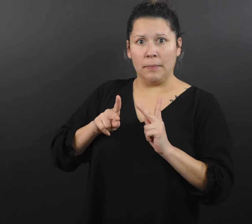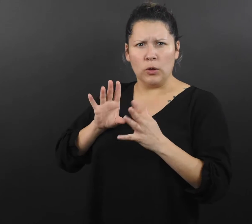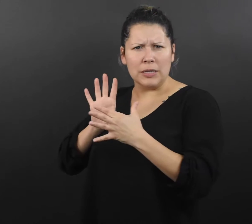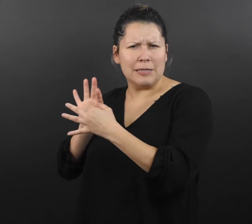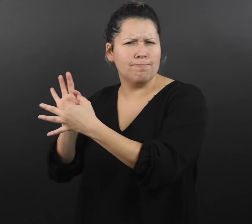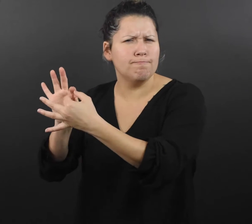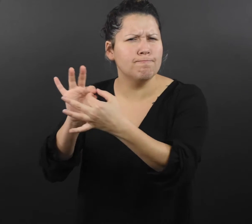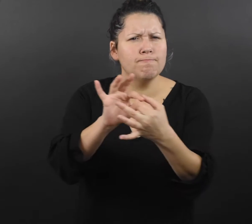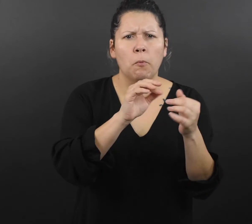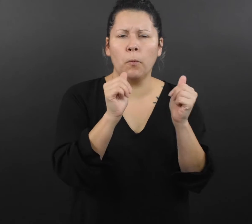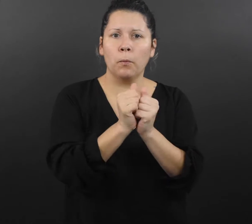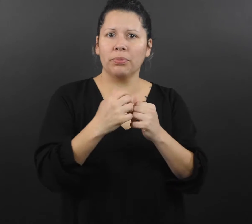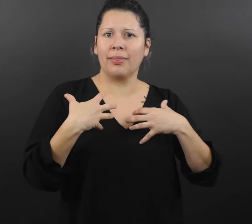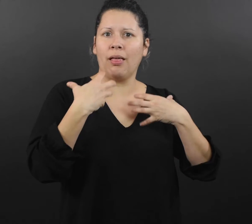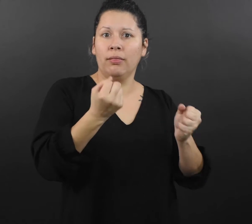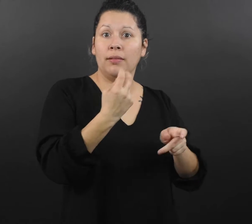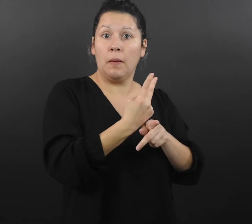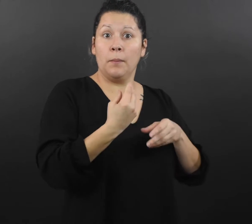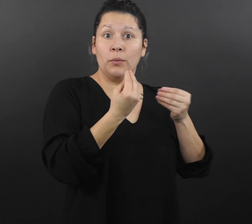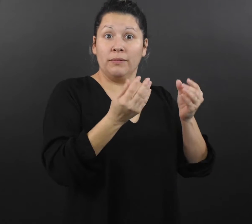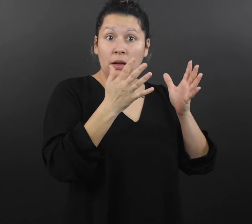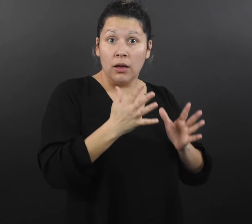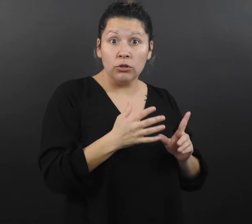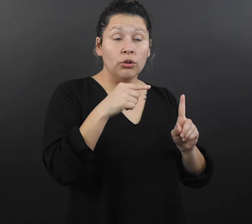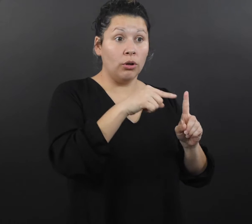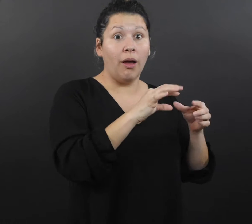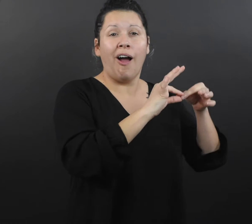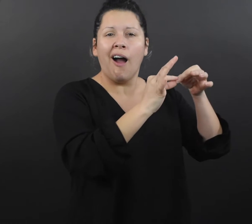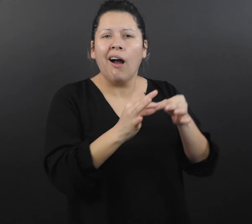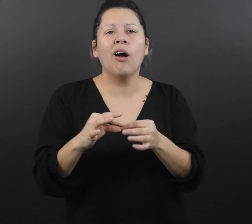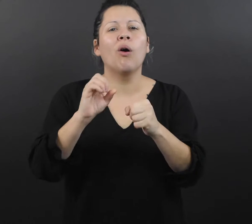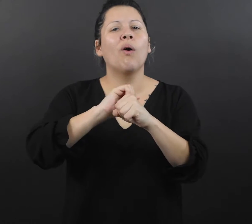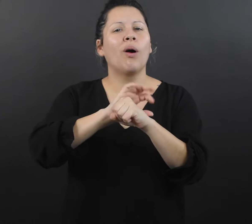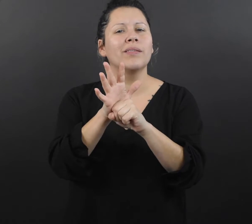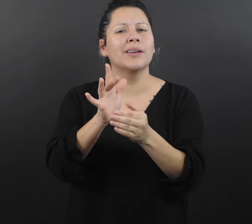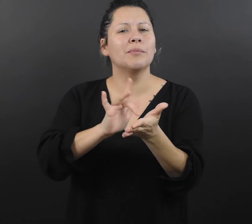and health care providers with COVID-19 medications.